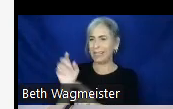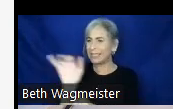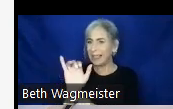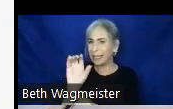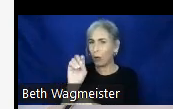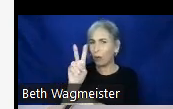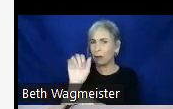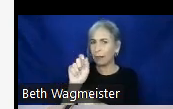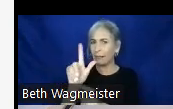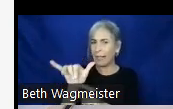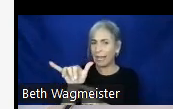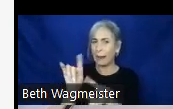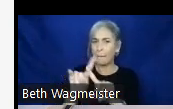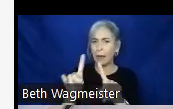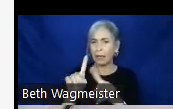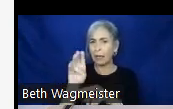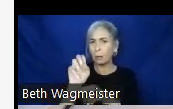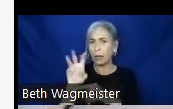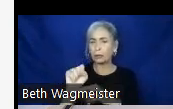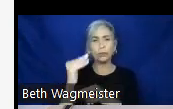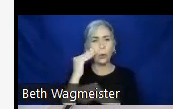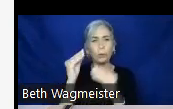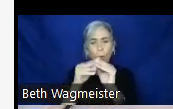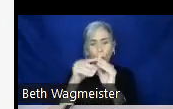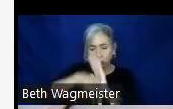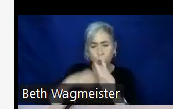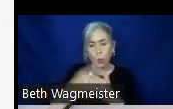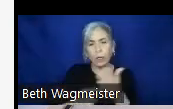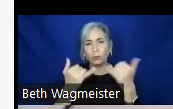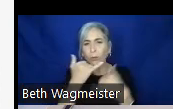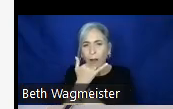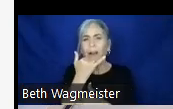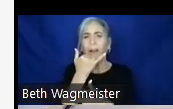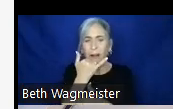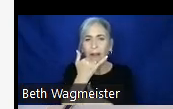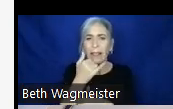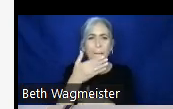because the browser has more insight in what's wrong and better ways to fix those things.